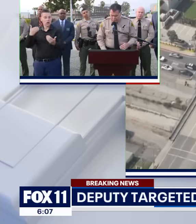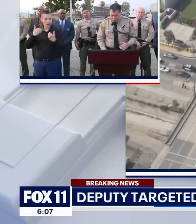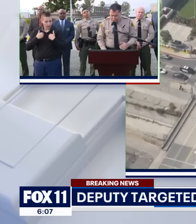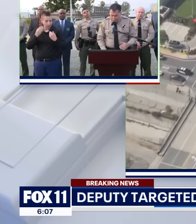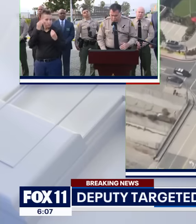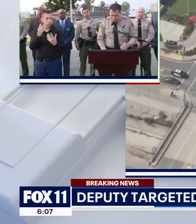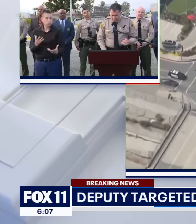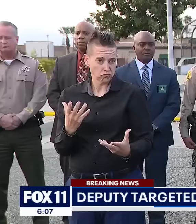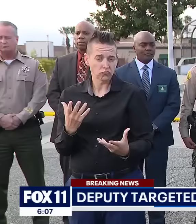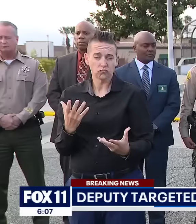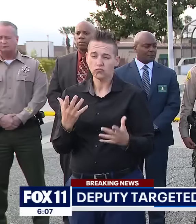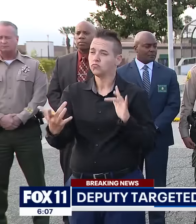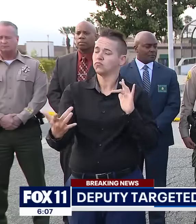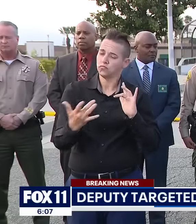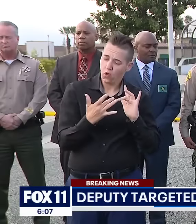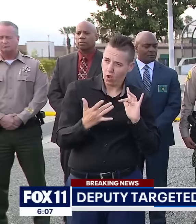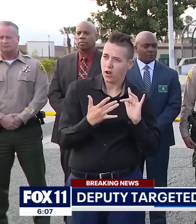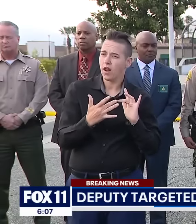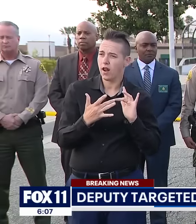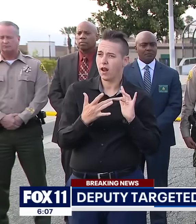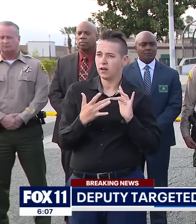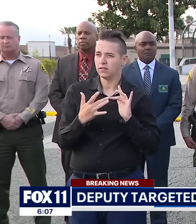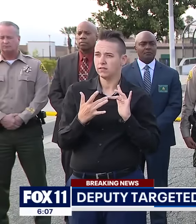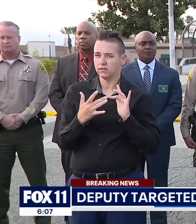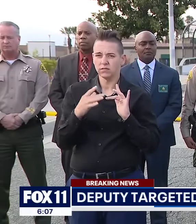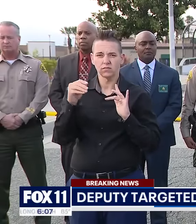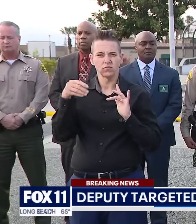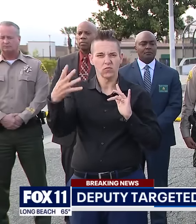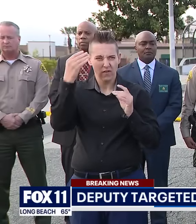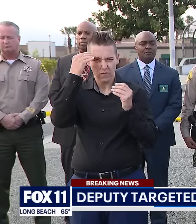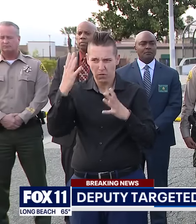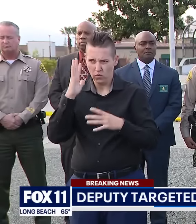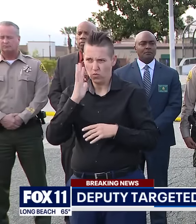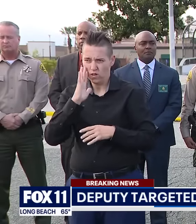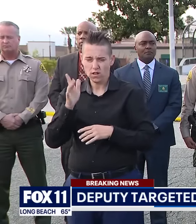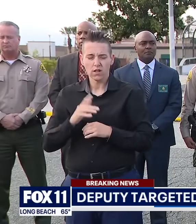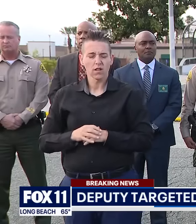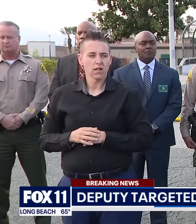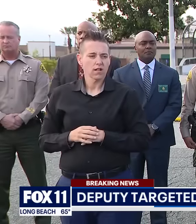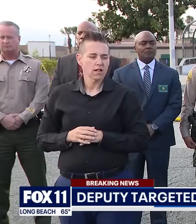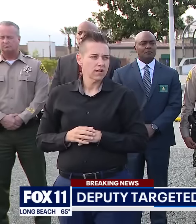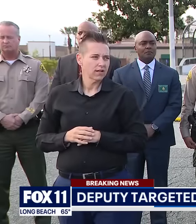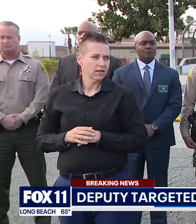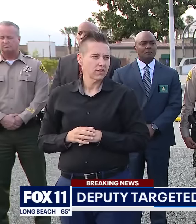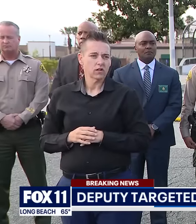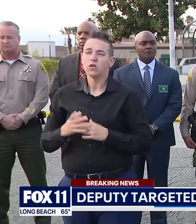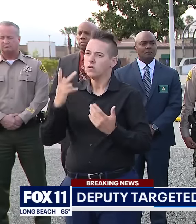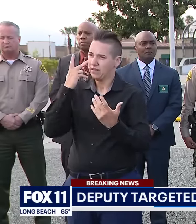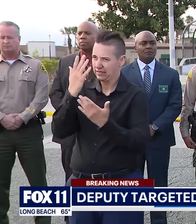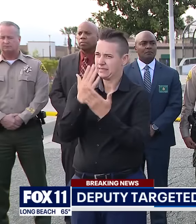was shot in the back and we consider this, this individual